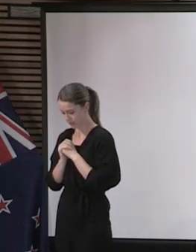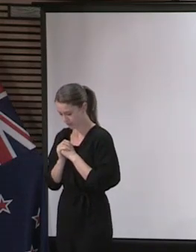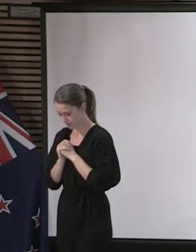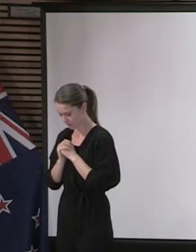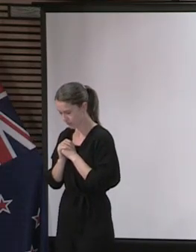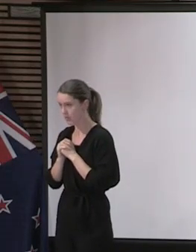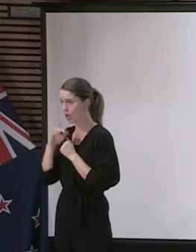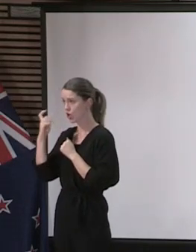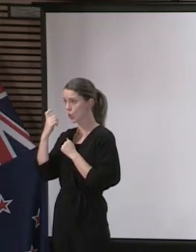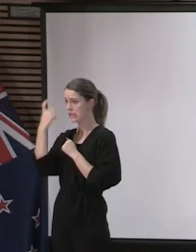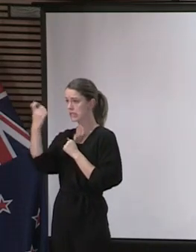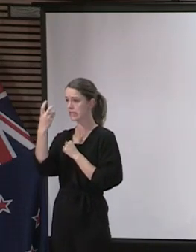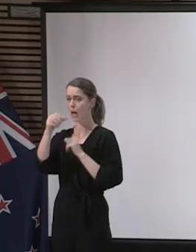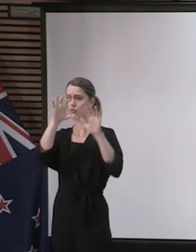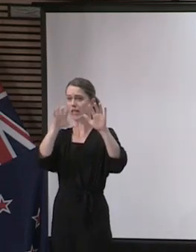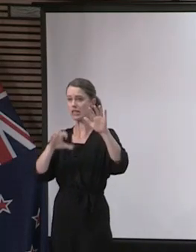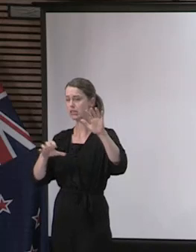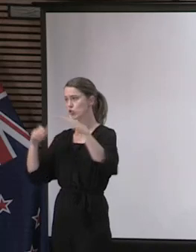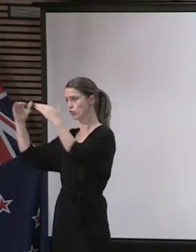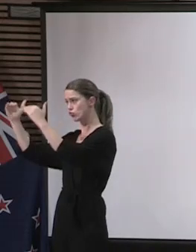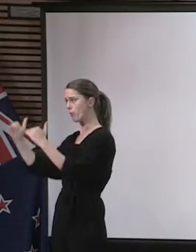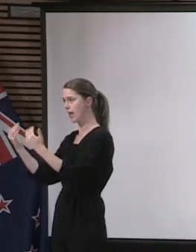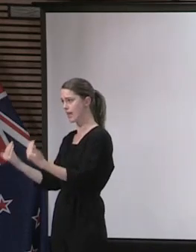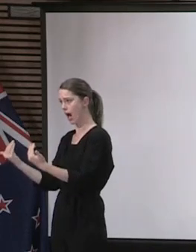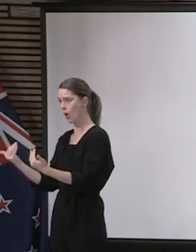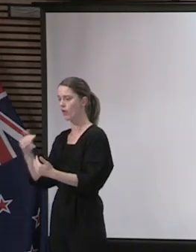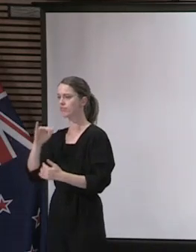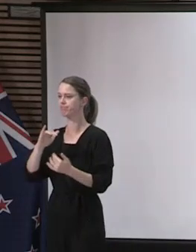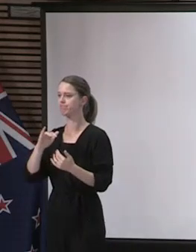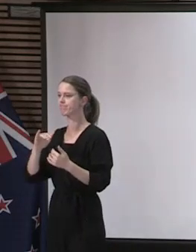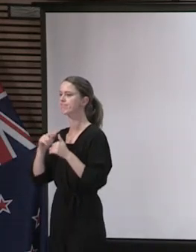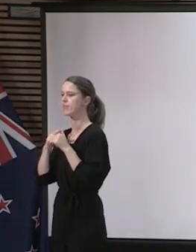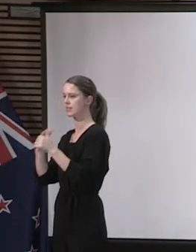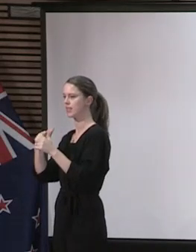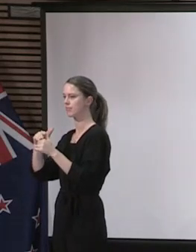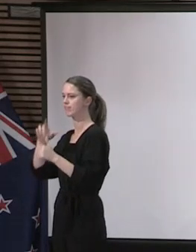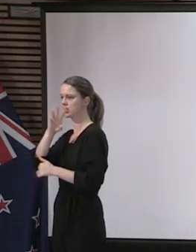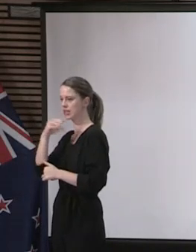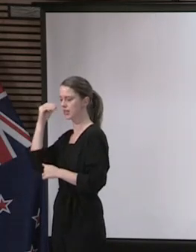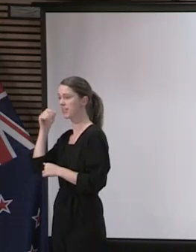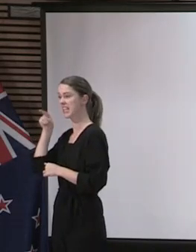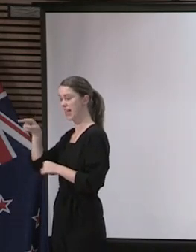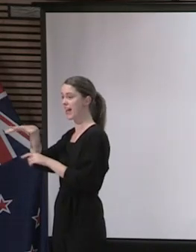those extra days but would have very few cases and are one of the safer regions? Would you consider dropping regions like that?